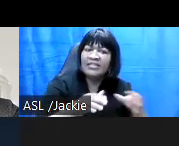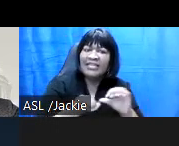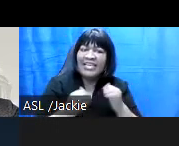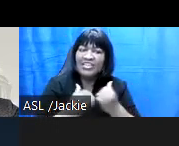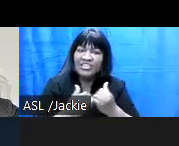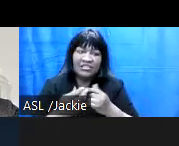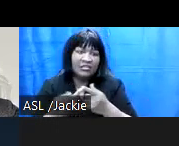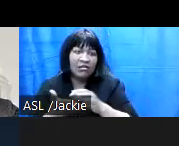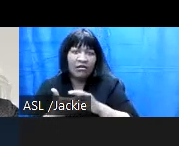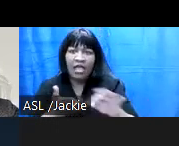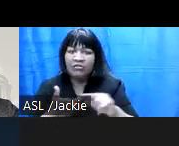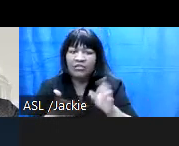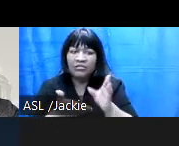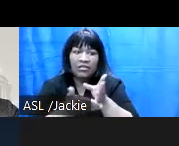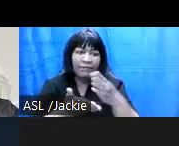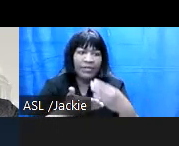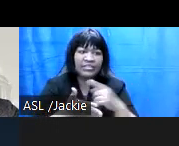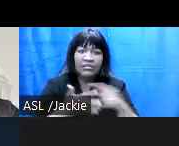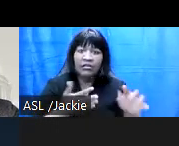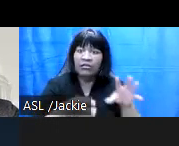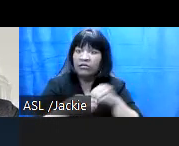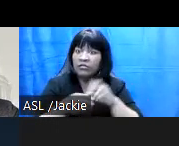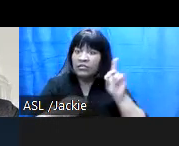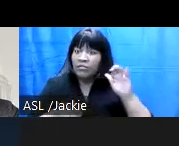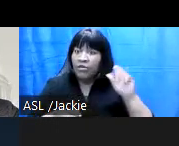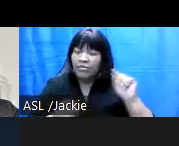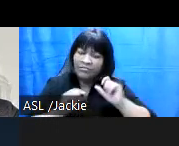budget, policy and other involved departments should understand their role in Community